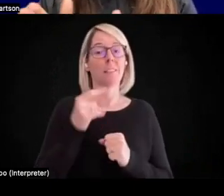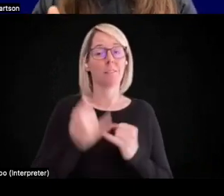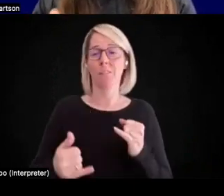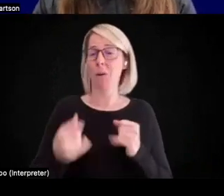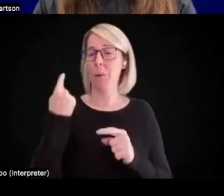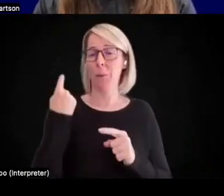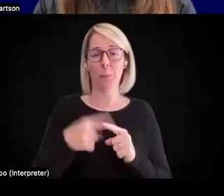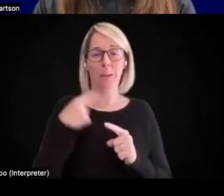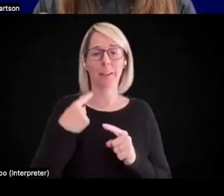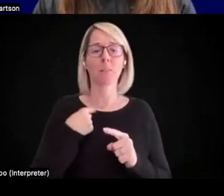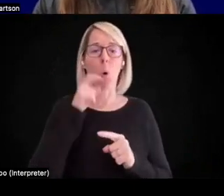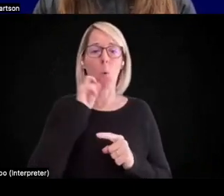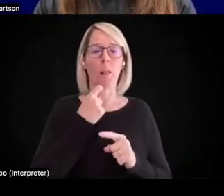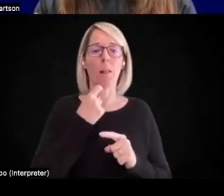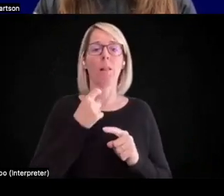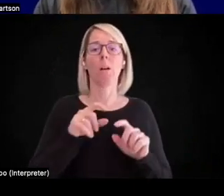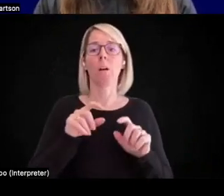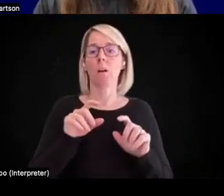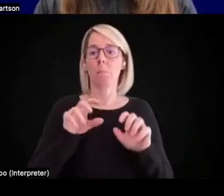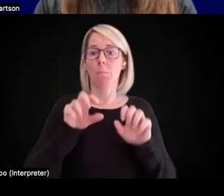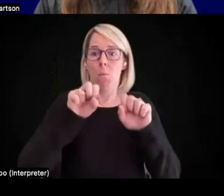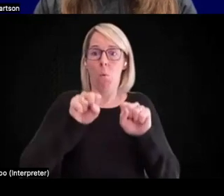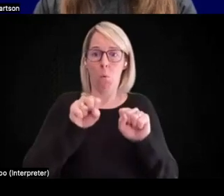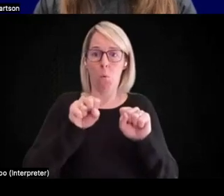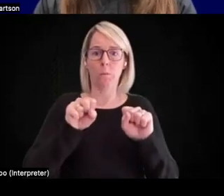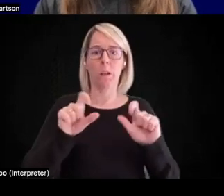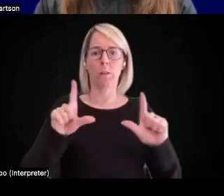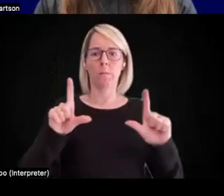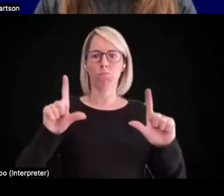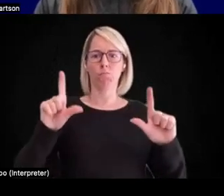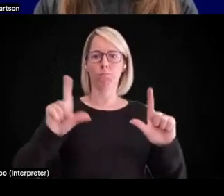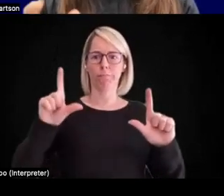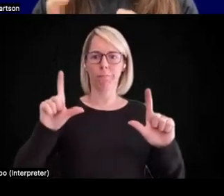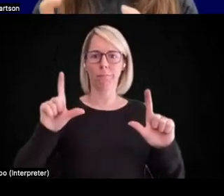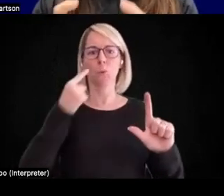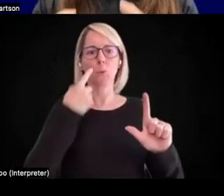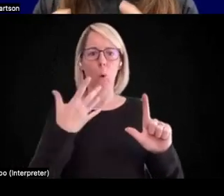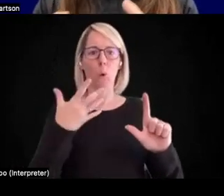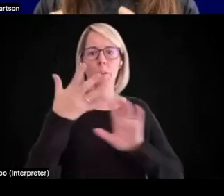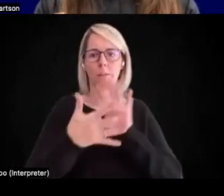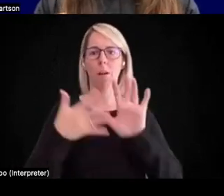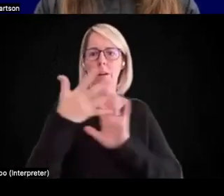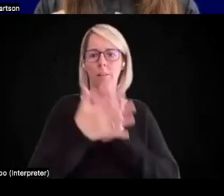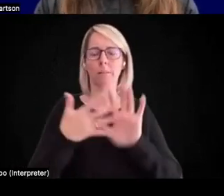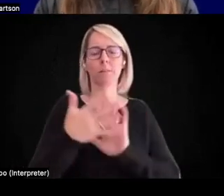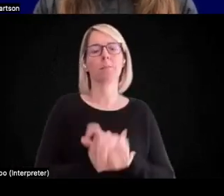freeze frame the video so you can see the sign happening and kind of give you a chance to pay